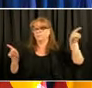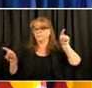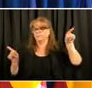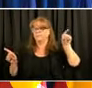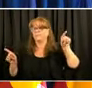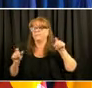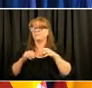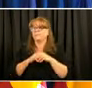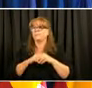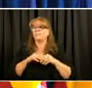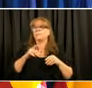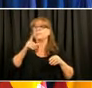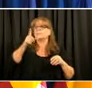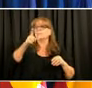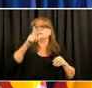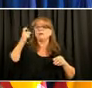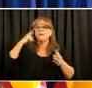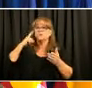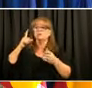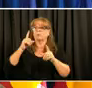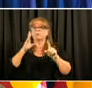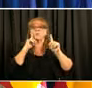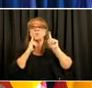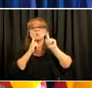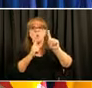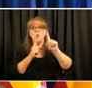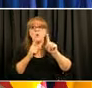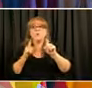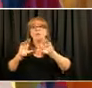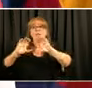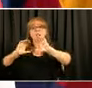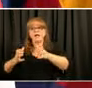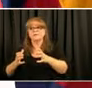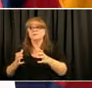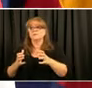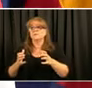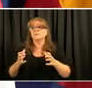level and that sort of thing yeah absolutely so one of our primary strategies around